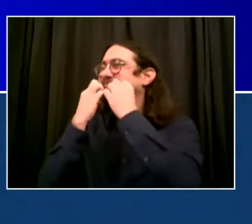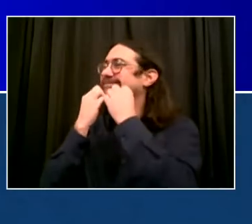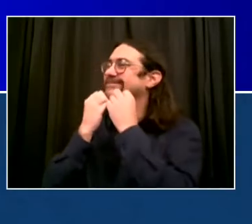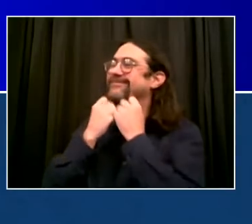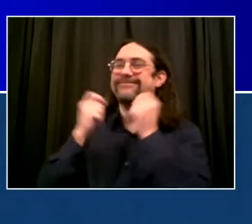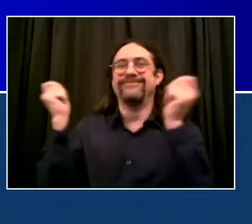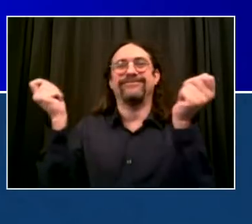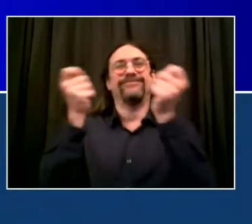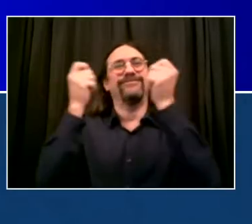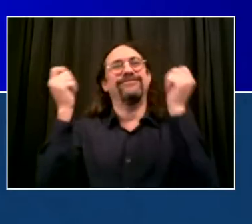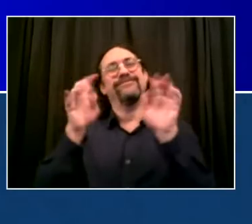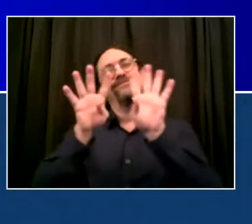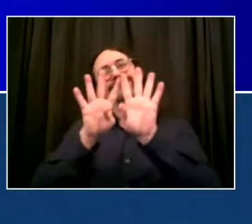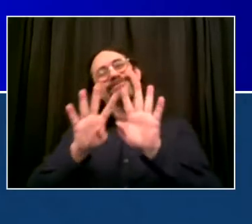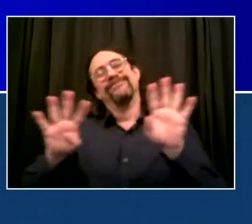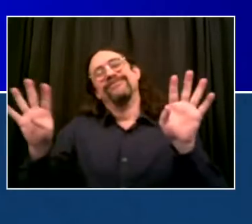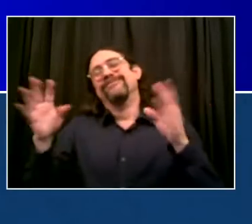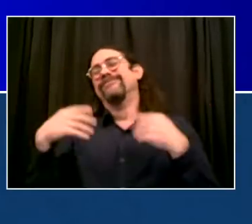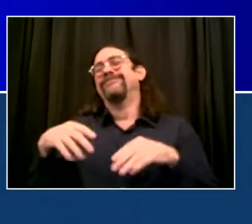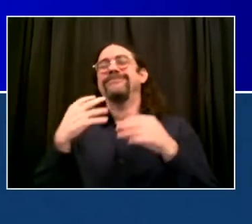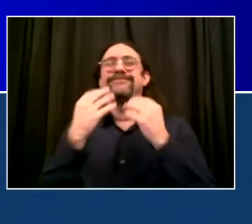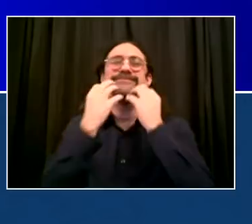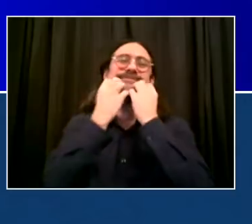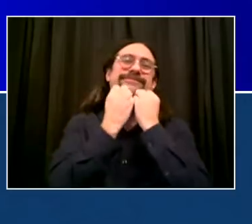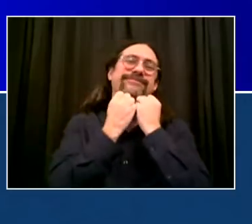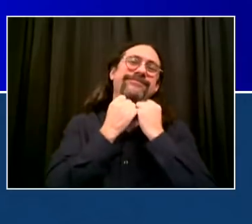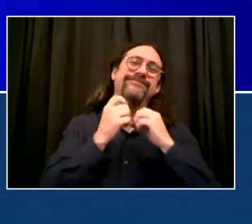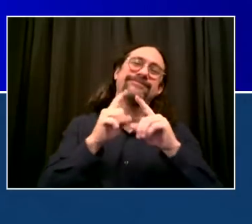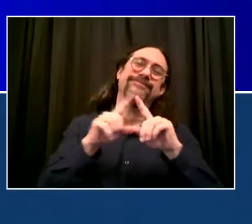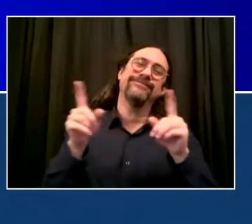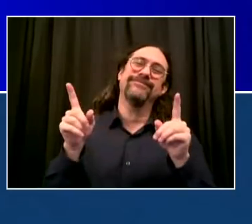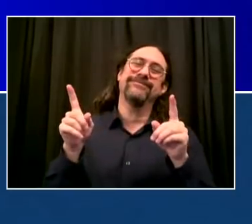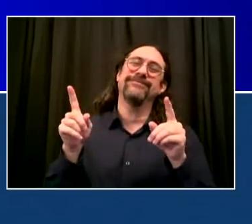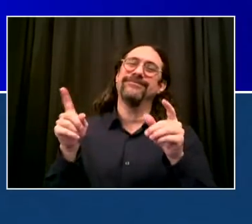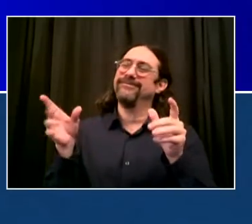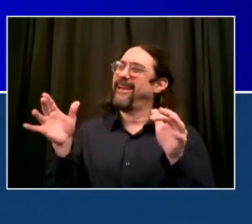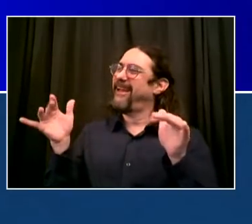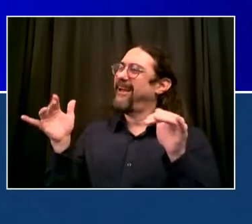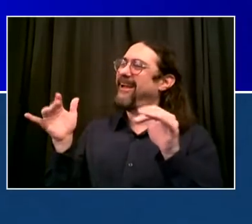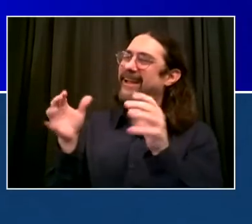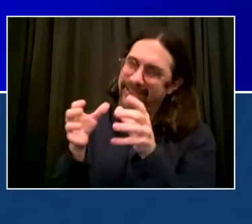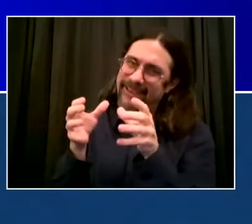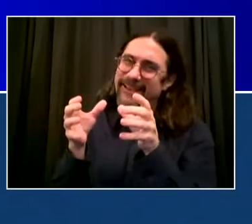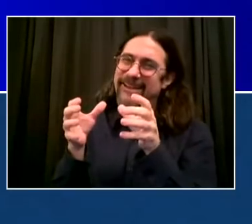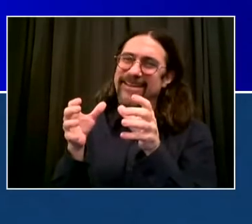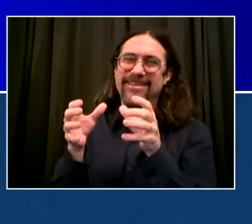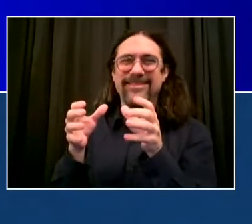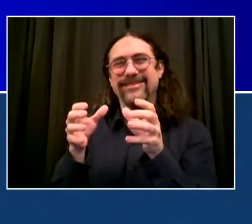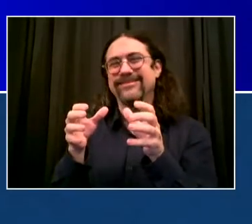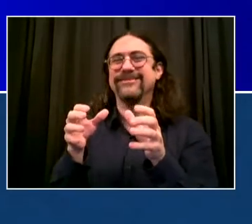IT IS A SPECIAL IMTE,E, IT IS A TIME TO CELEBRATE, WHAT A PERFECT SYMMETRY THAT